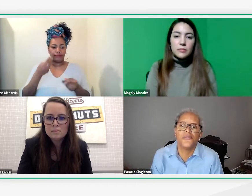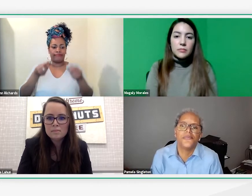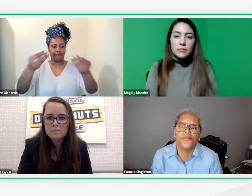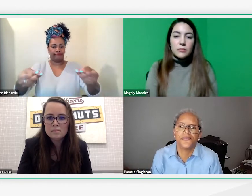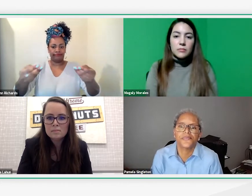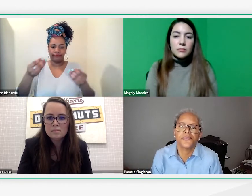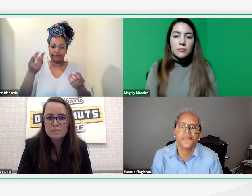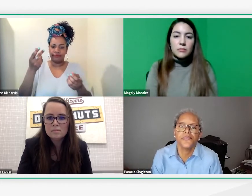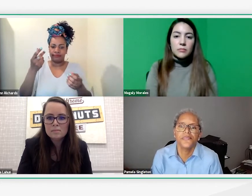So, some people